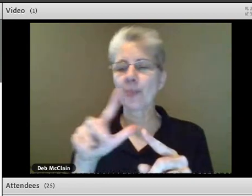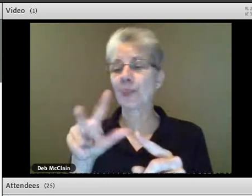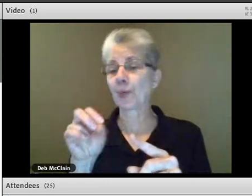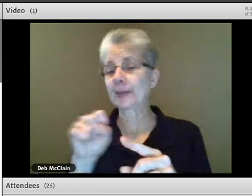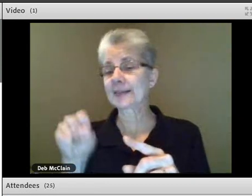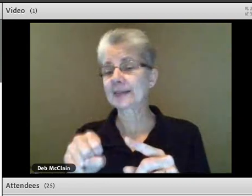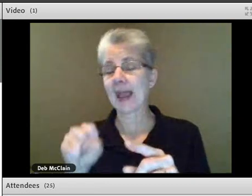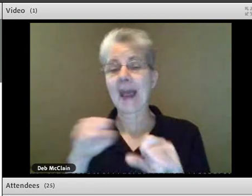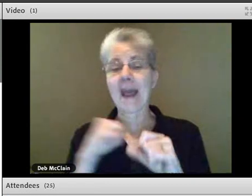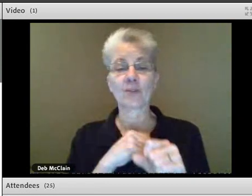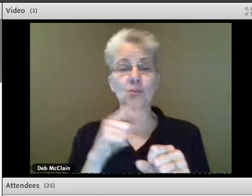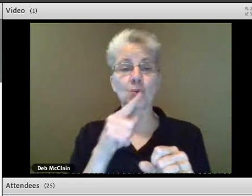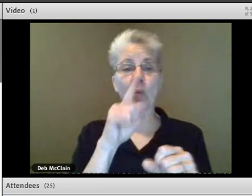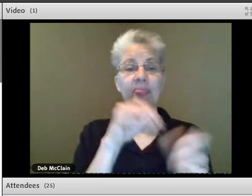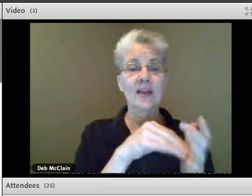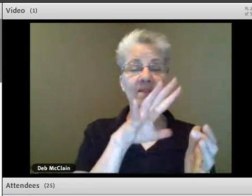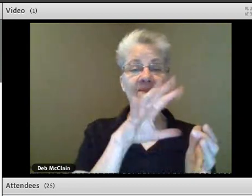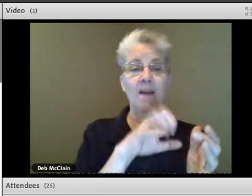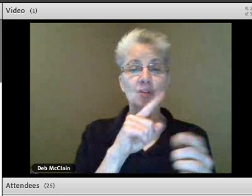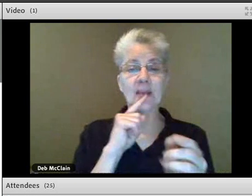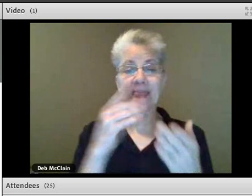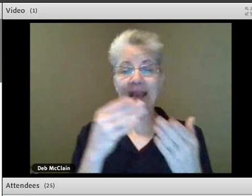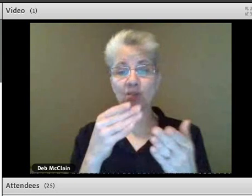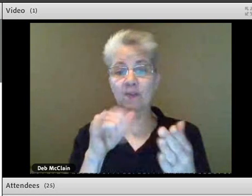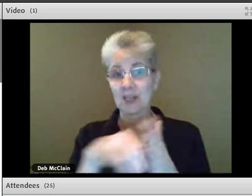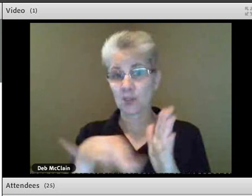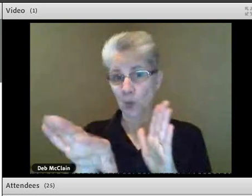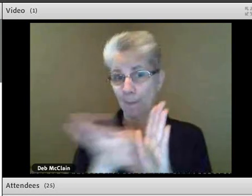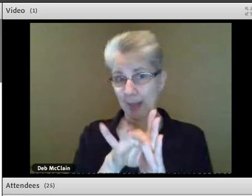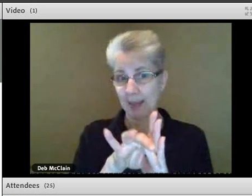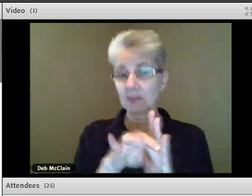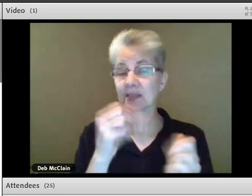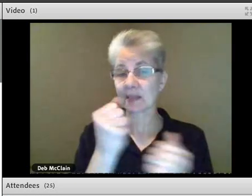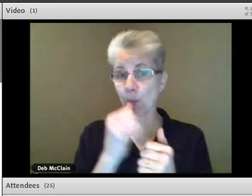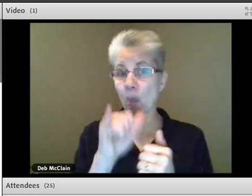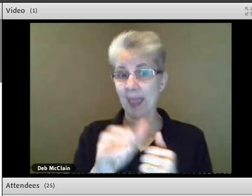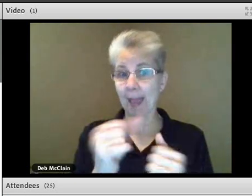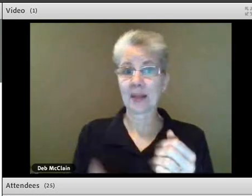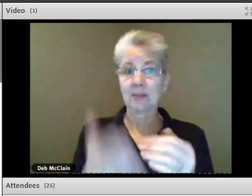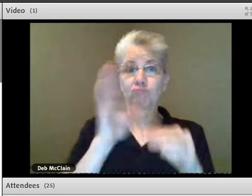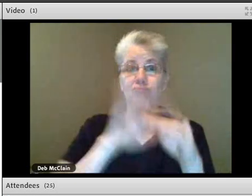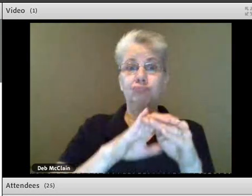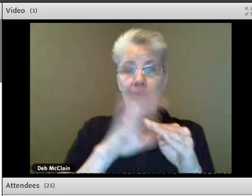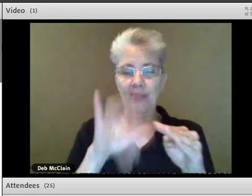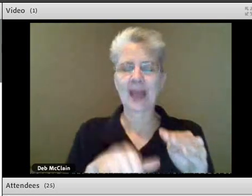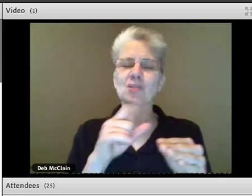to 1,500 staff members, can that service that you chose support it? So that's kind of the things you kind of